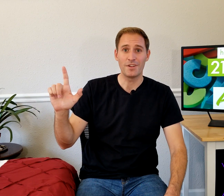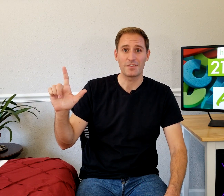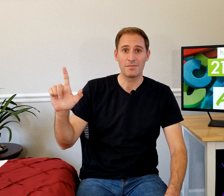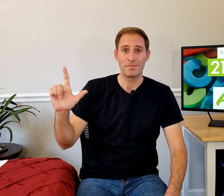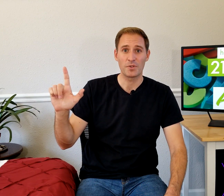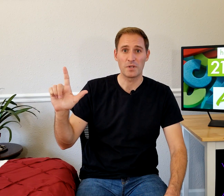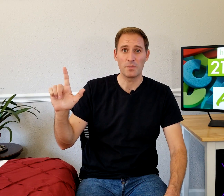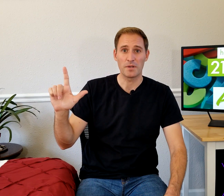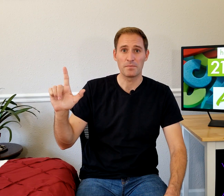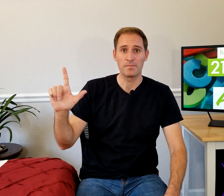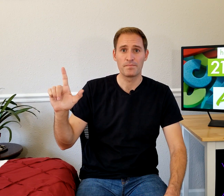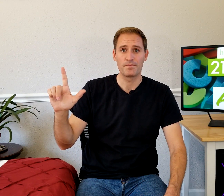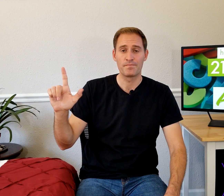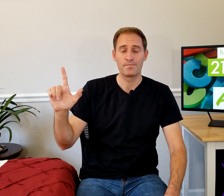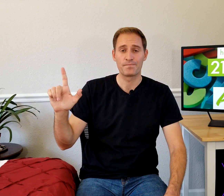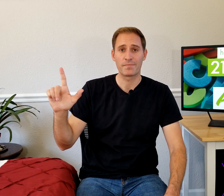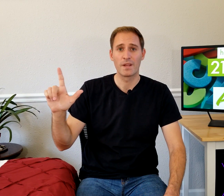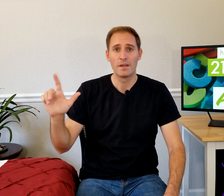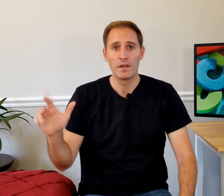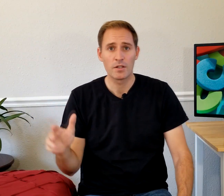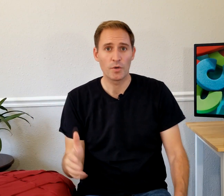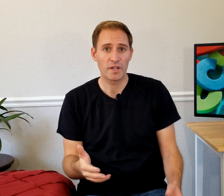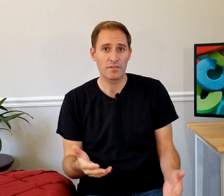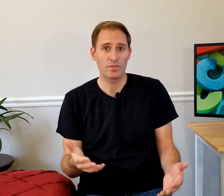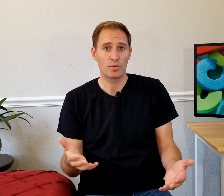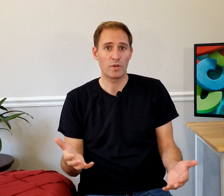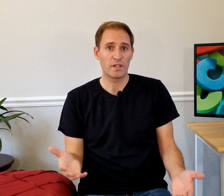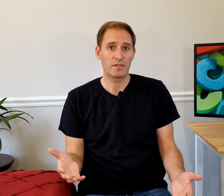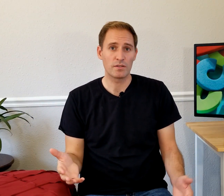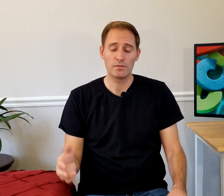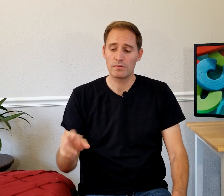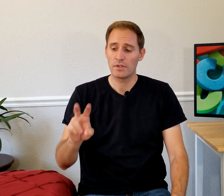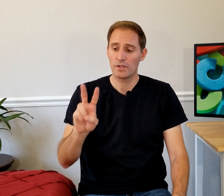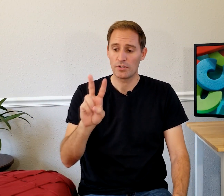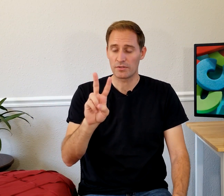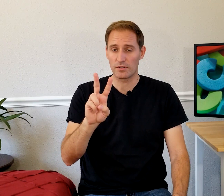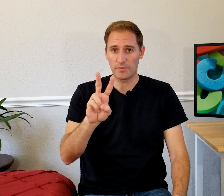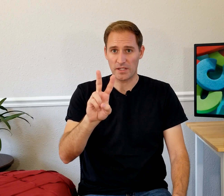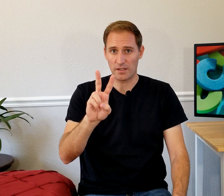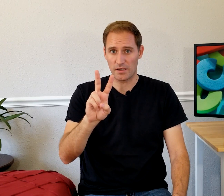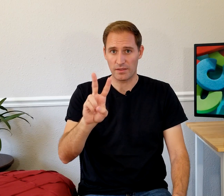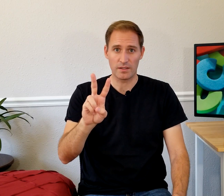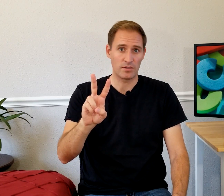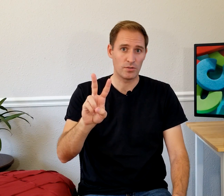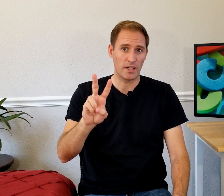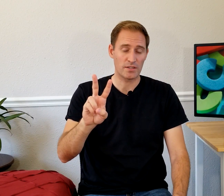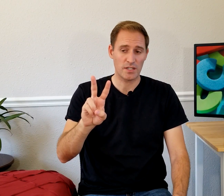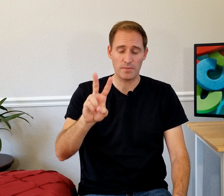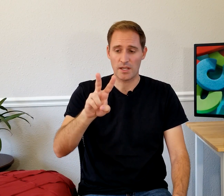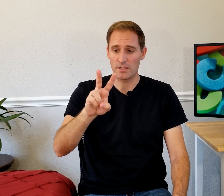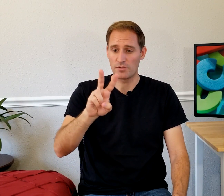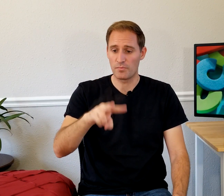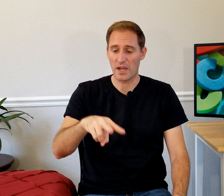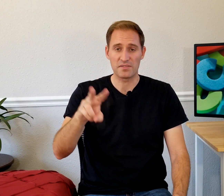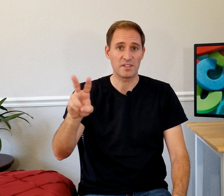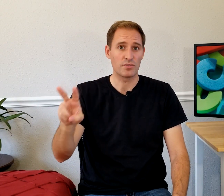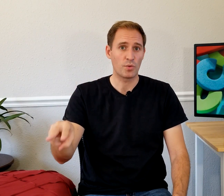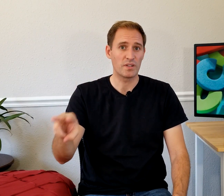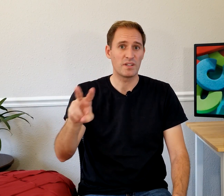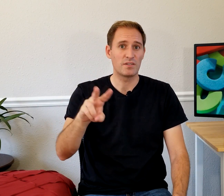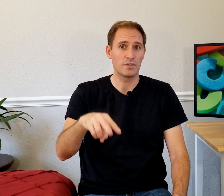Going on to 22 you'll do make the two handshape and you bounce it, 22.